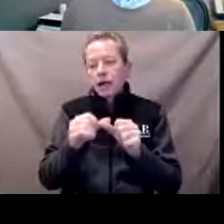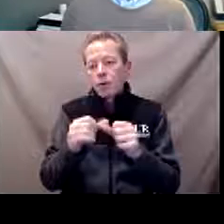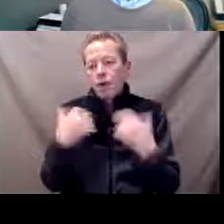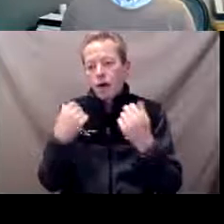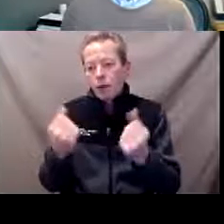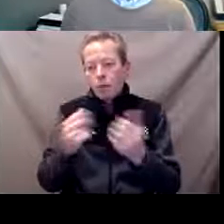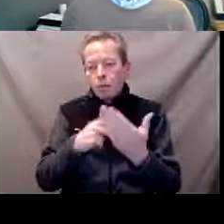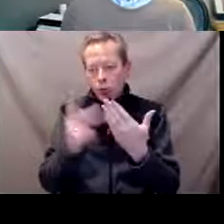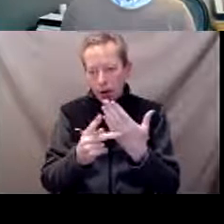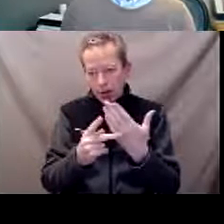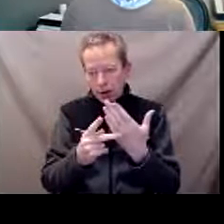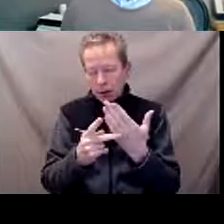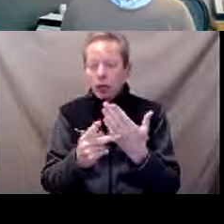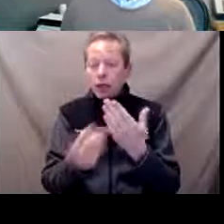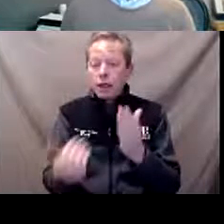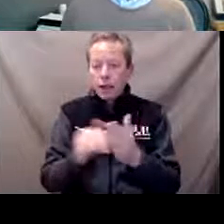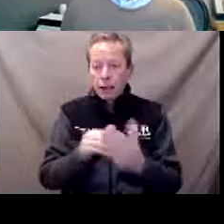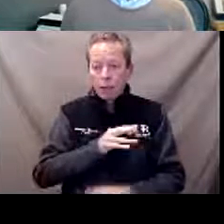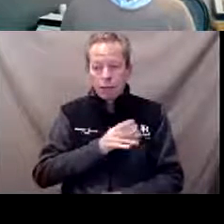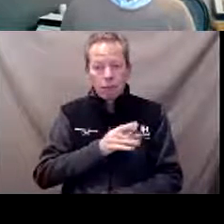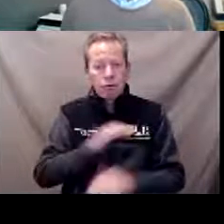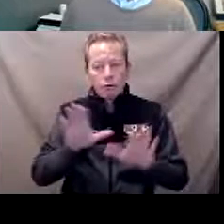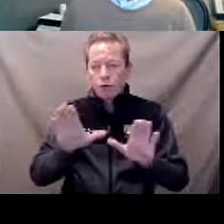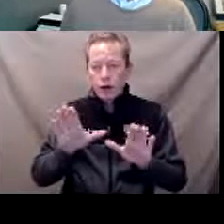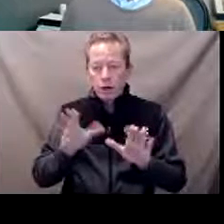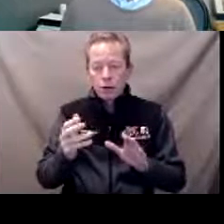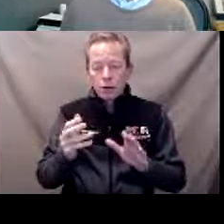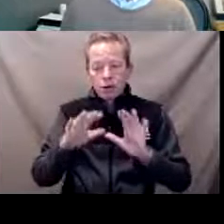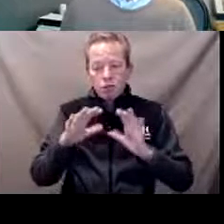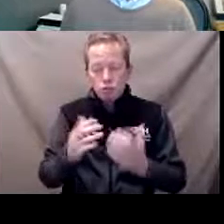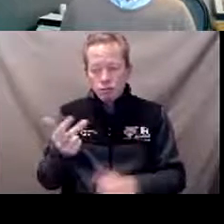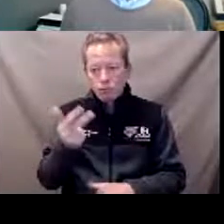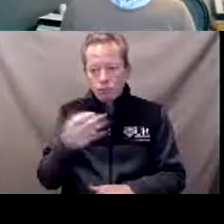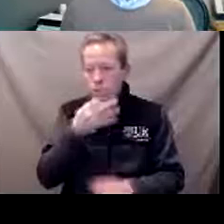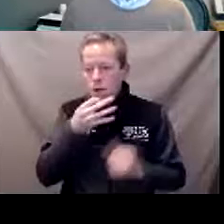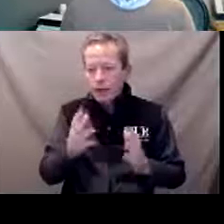so again just a tremendous group of experts that we have today. A very relevant topic for all of us